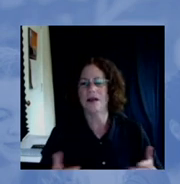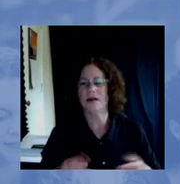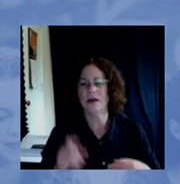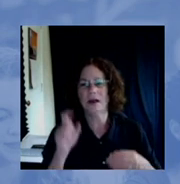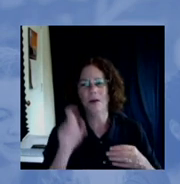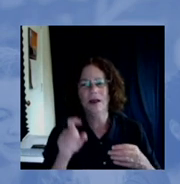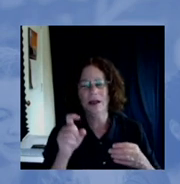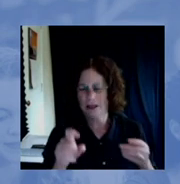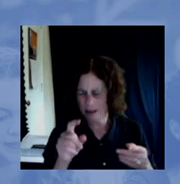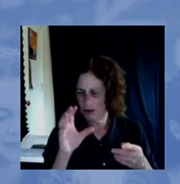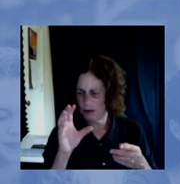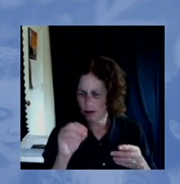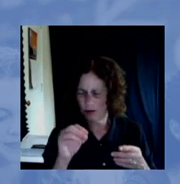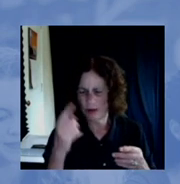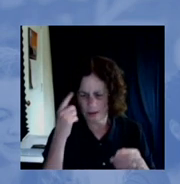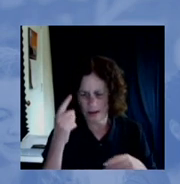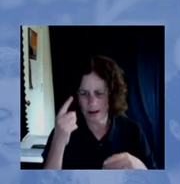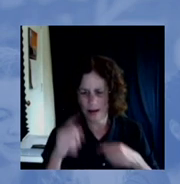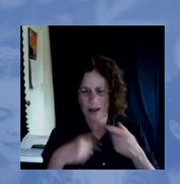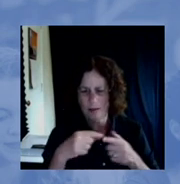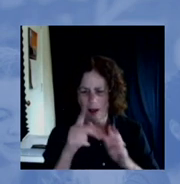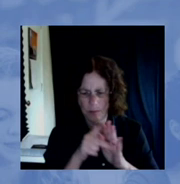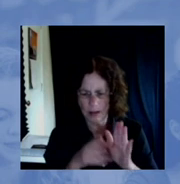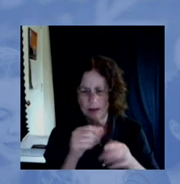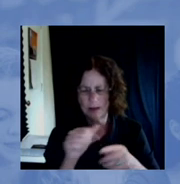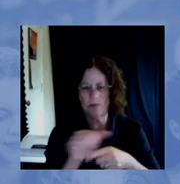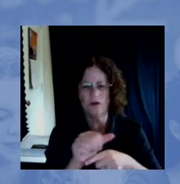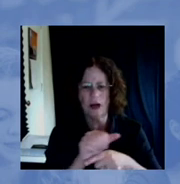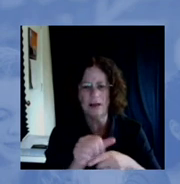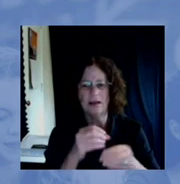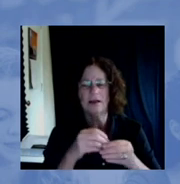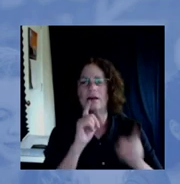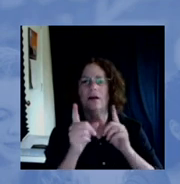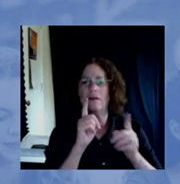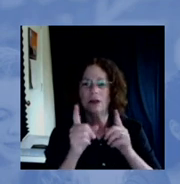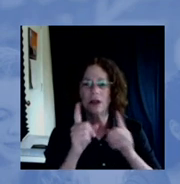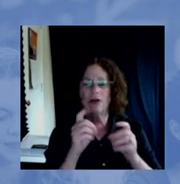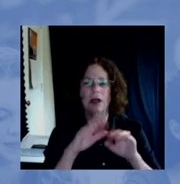IN POLICY BUT ALSO IN PRACTICE, IN CONVERSATIONS, IN THE WAYS WE'RE LABELING OR NOT LABELING